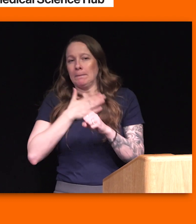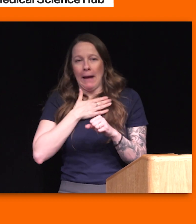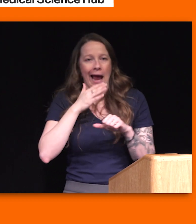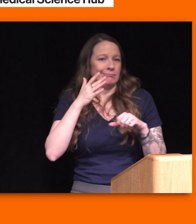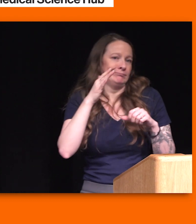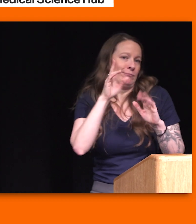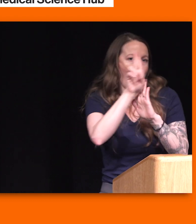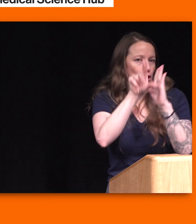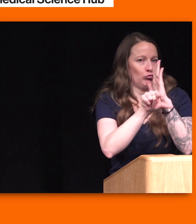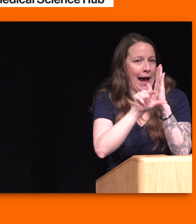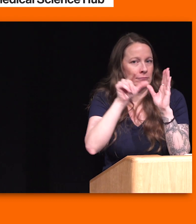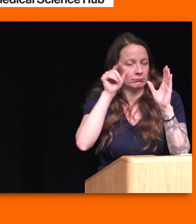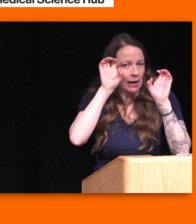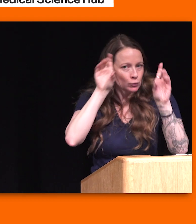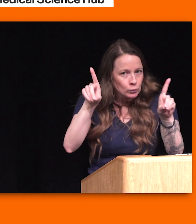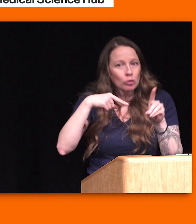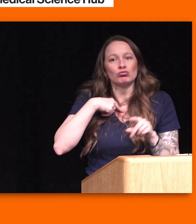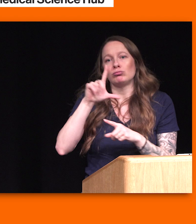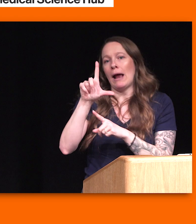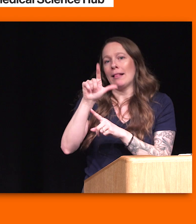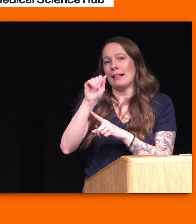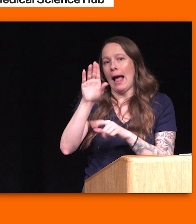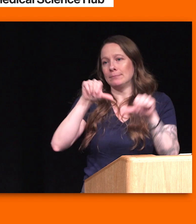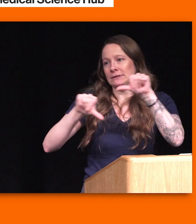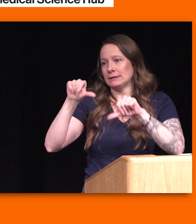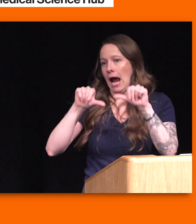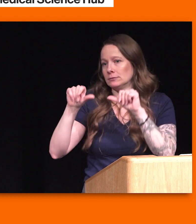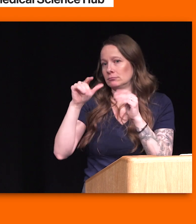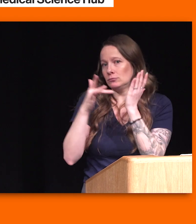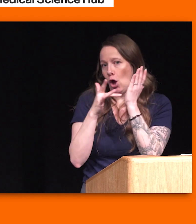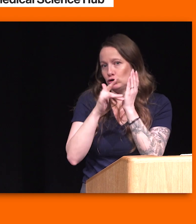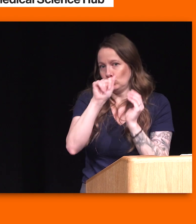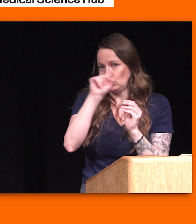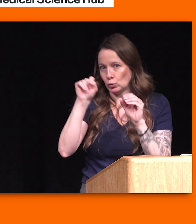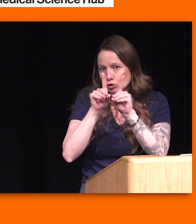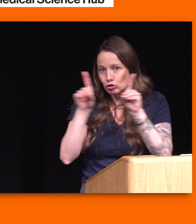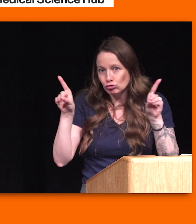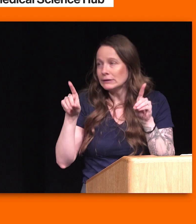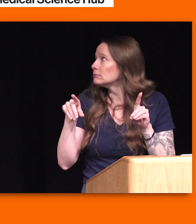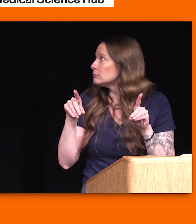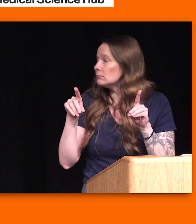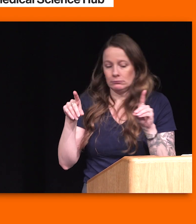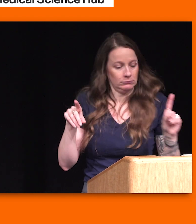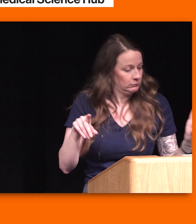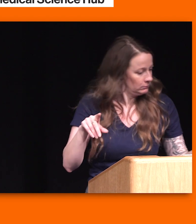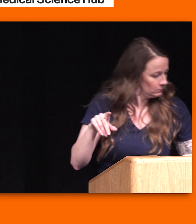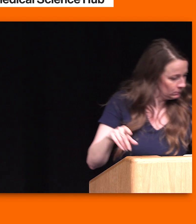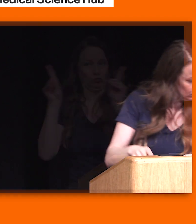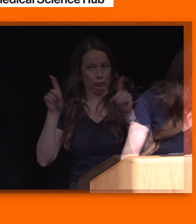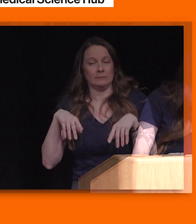that experience in a Deaf community. So, my undergraduate education was a lab science technology degree.